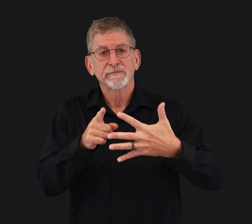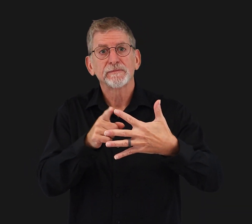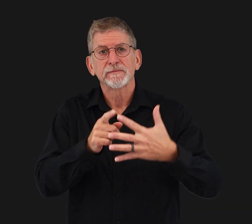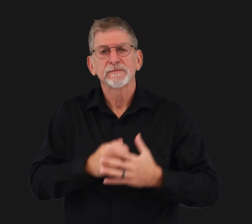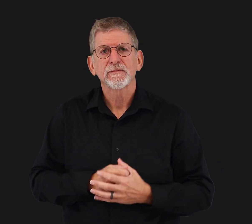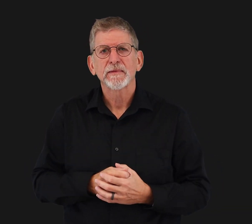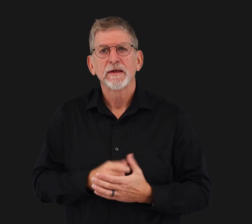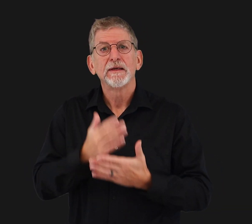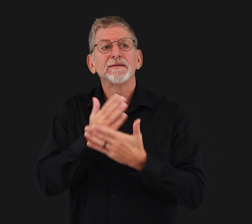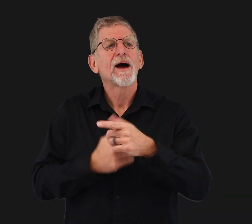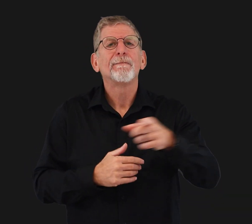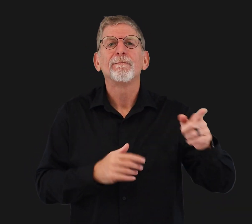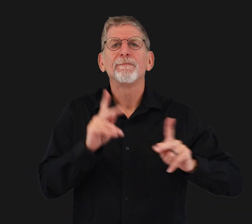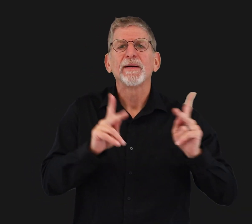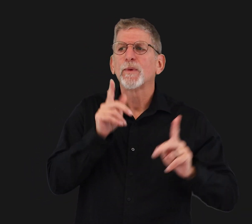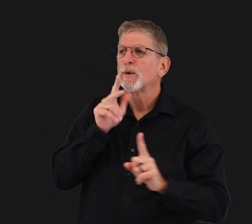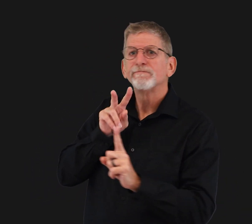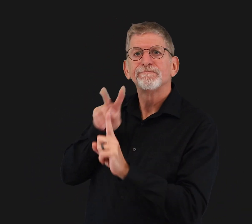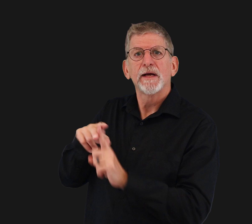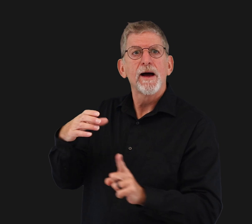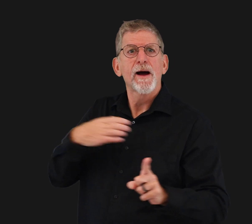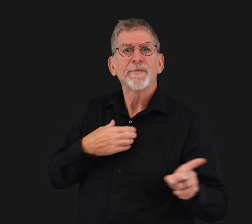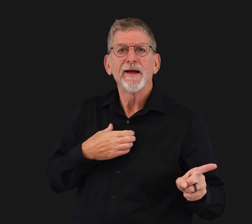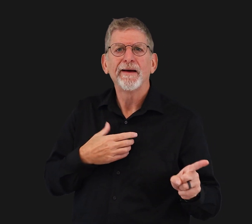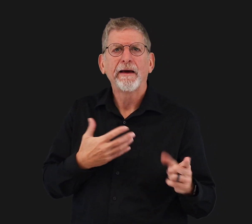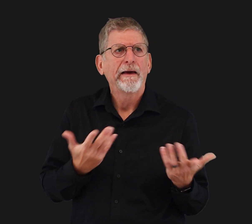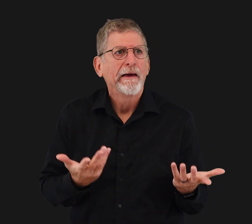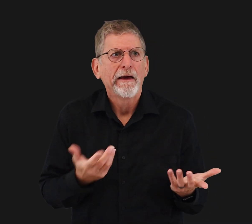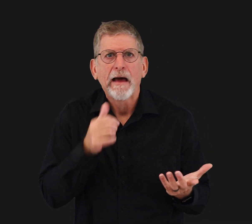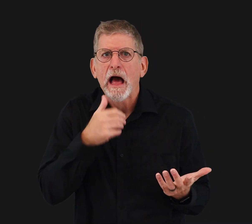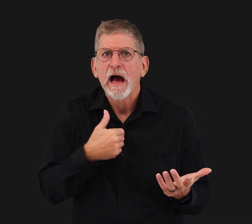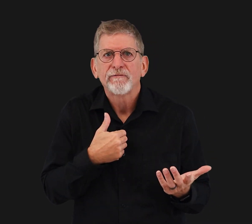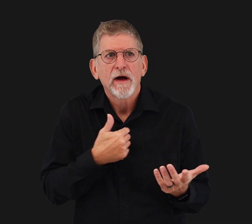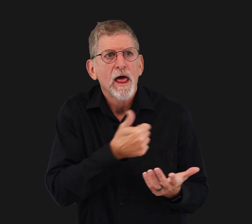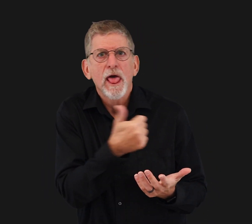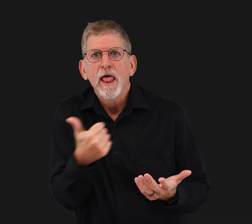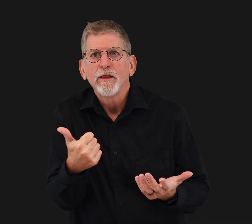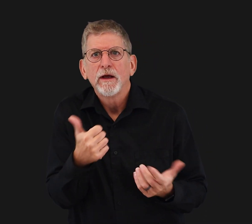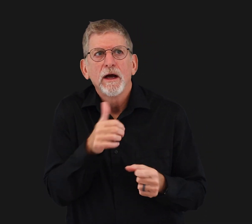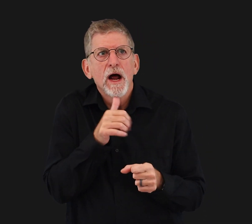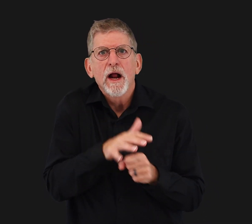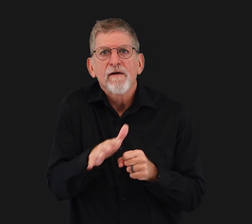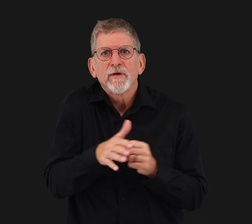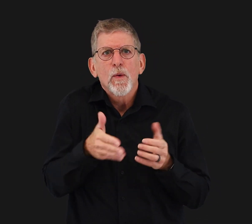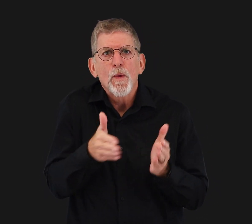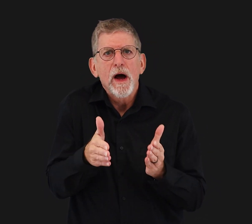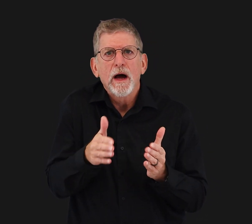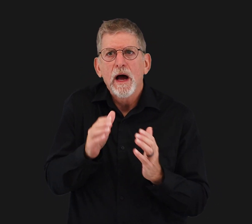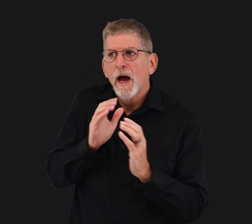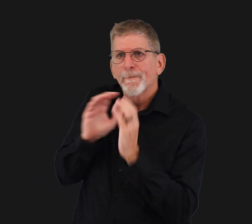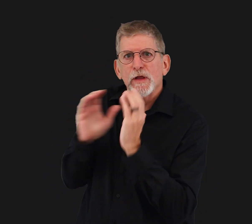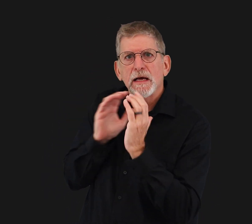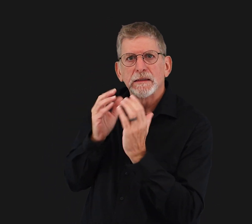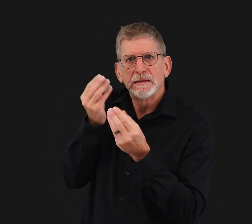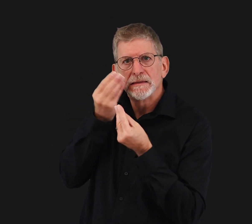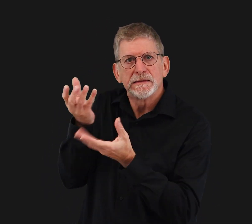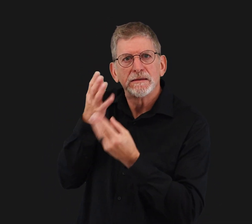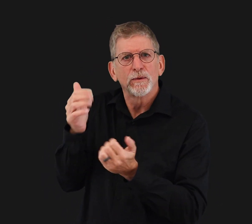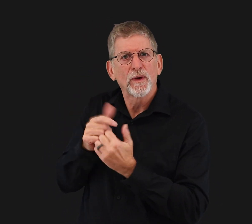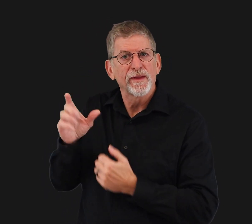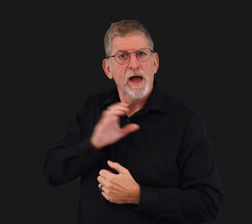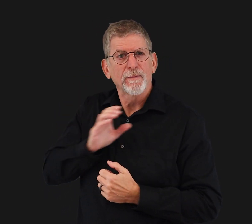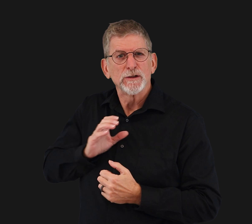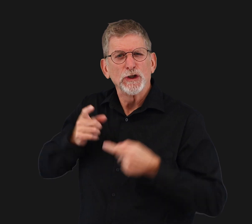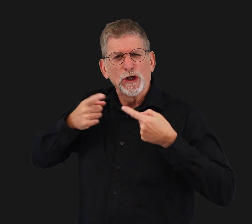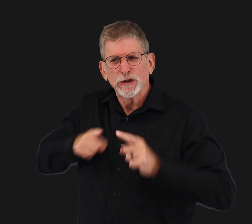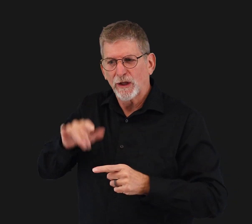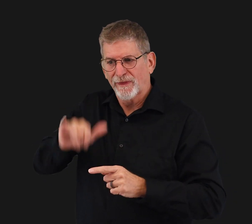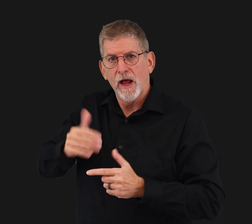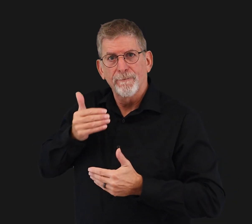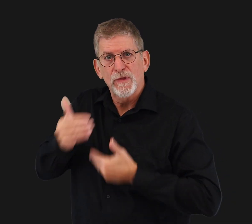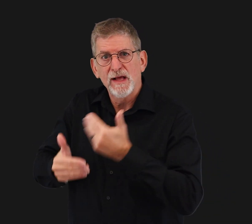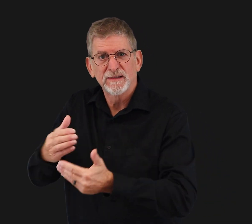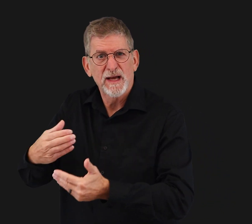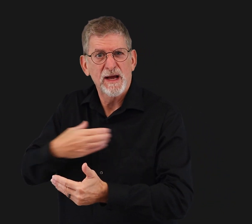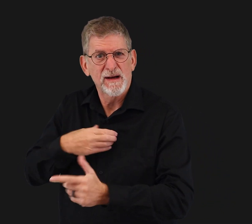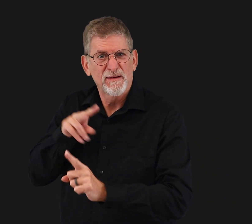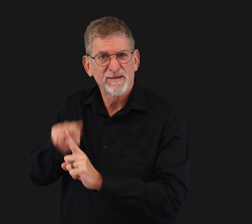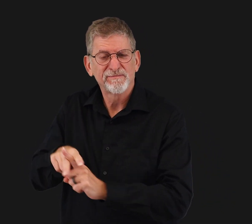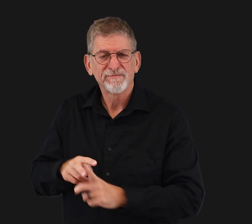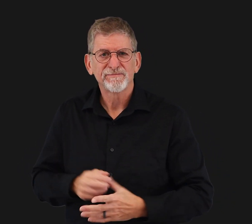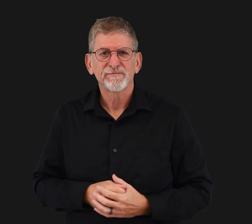• Some complainants do not have enough ways to communicate with the Commission during the complaints process